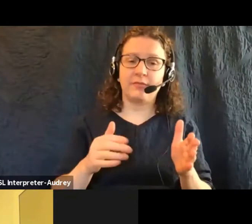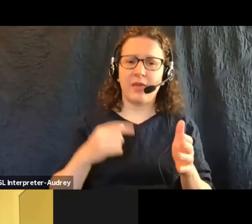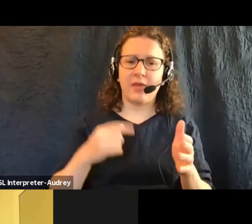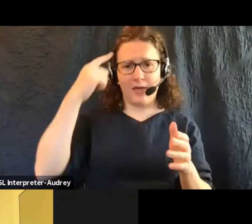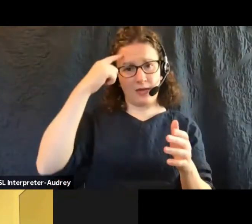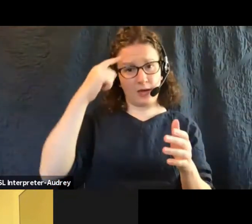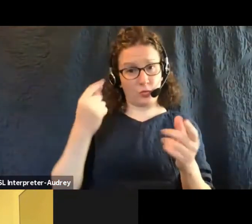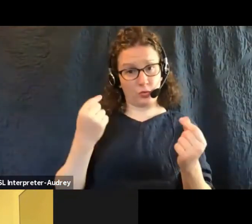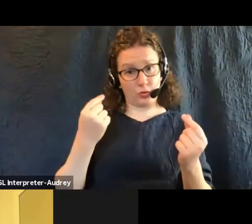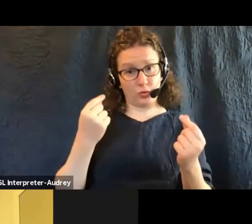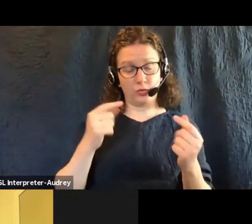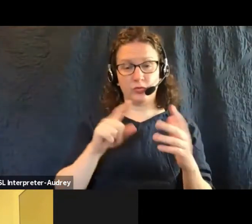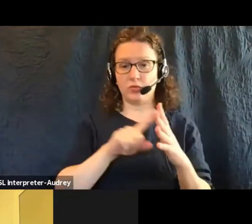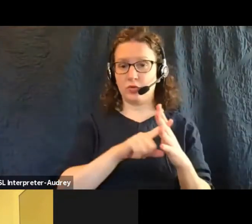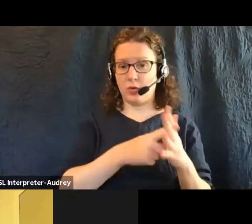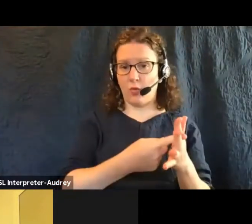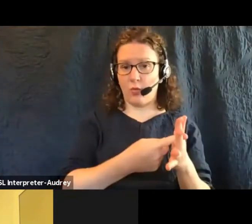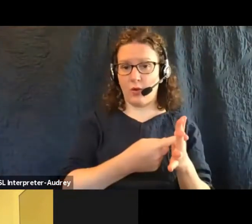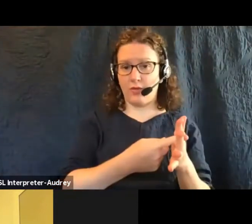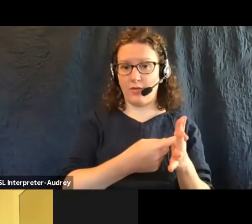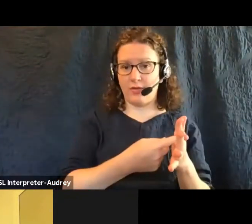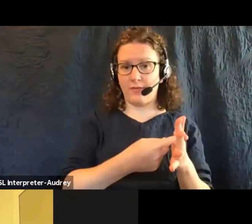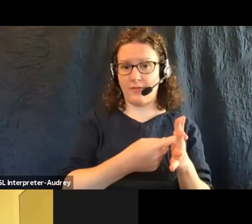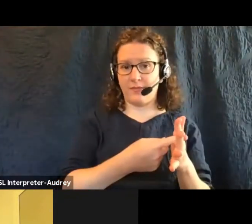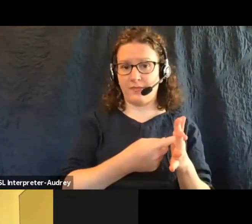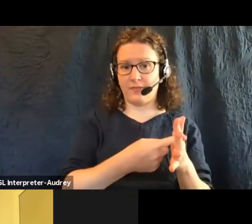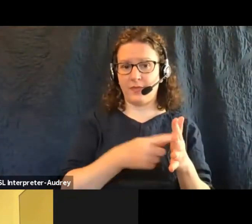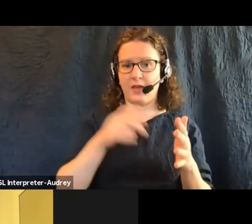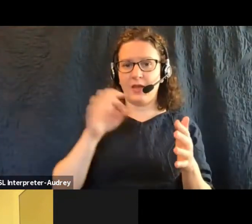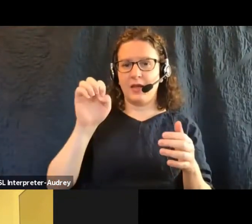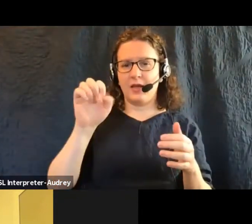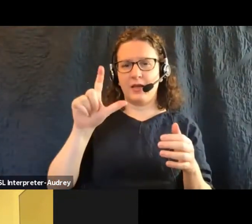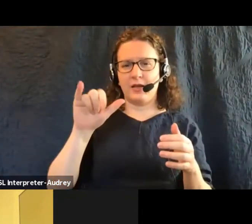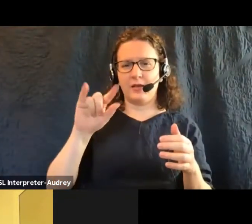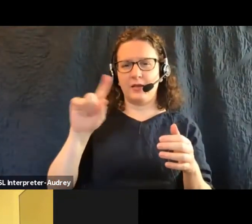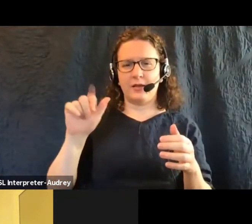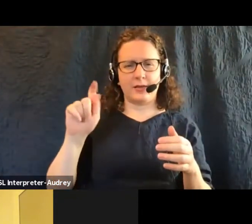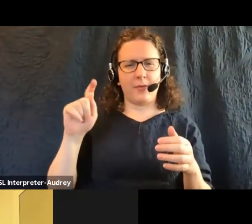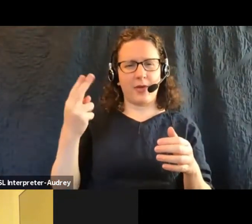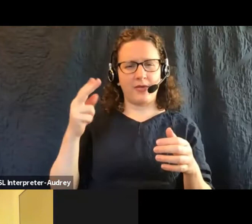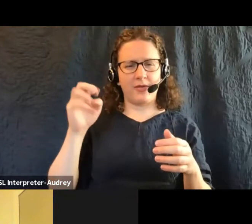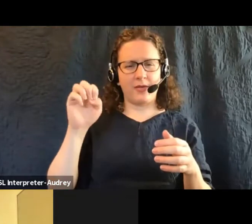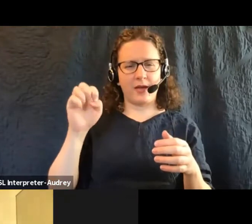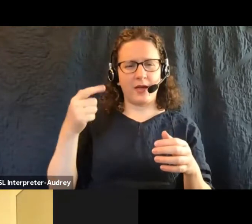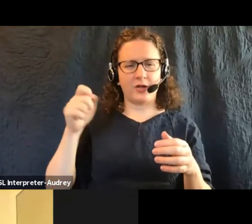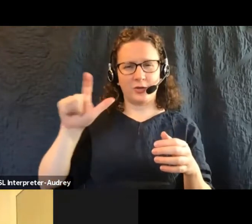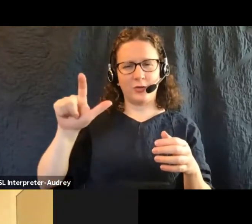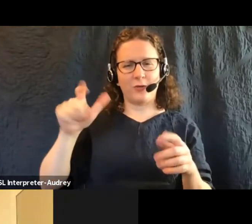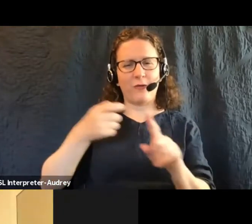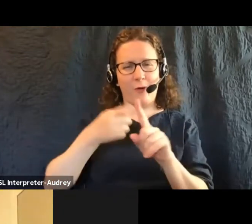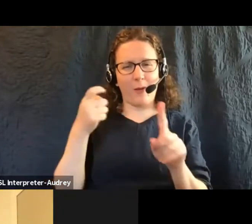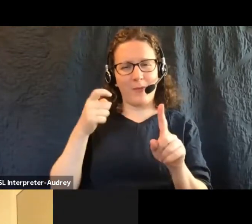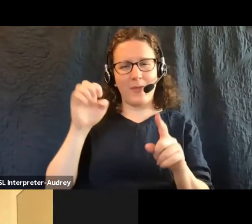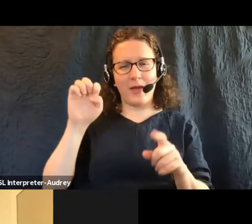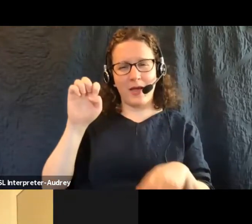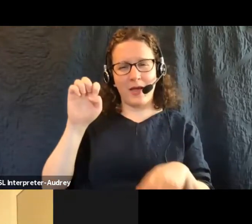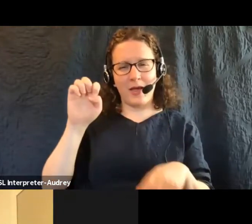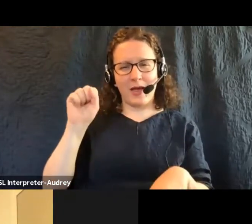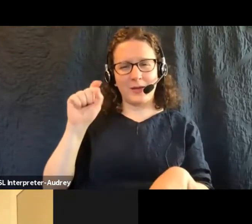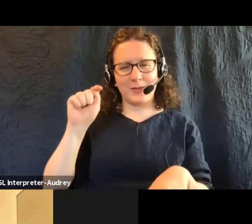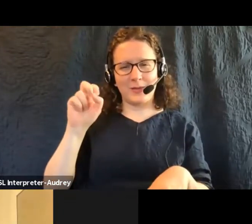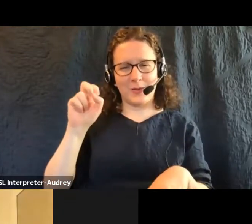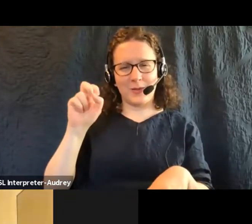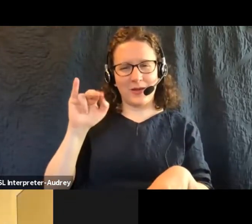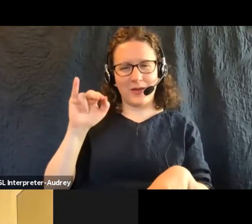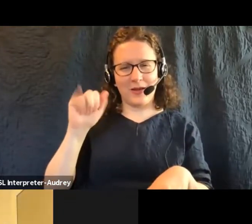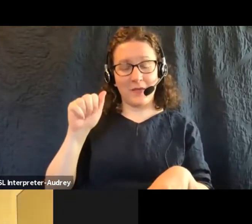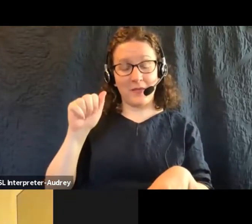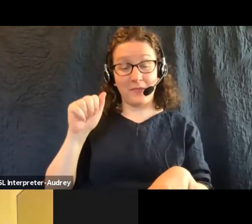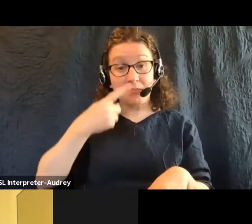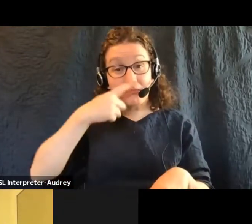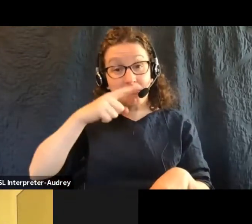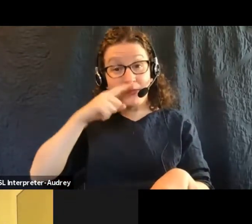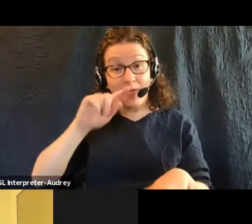I'll start with Elisabeth Egel from Estonia, and Elisabeth, maybe you could give us an introduction to yourself